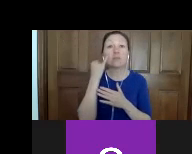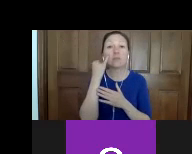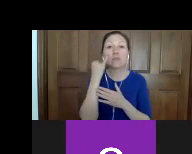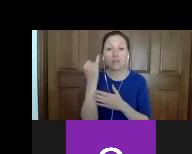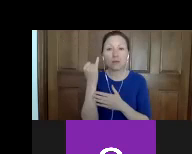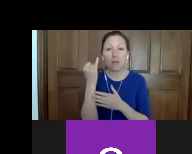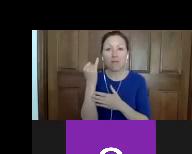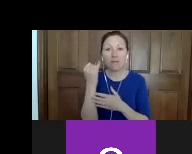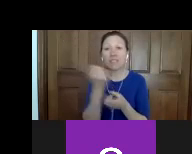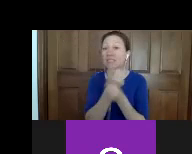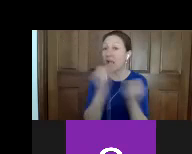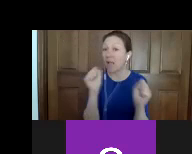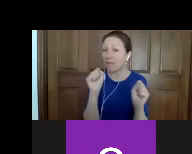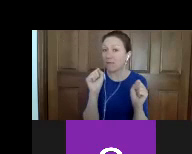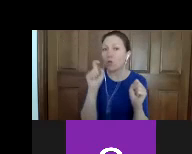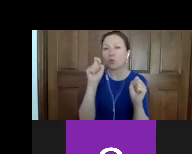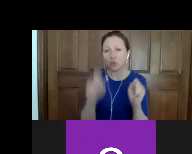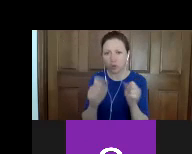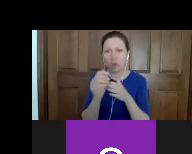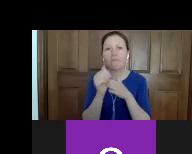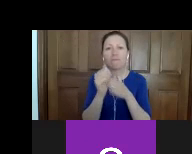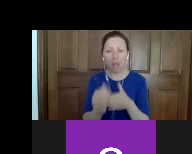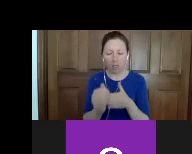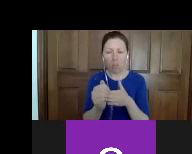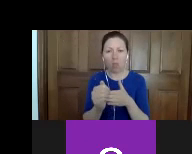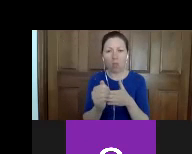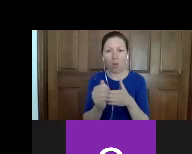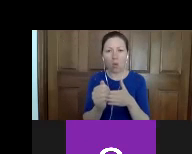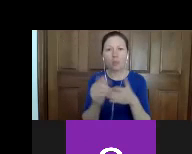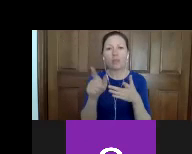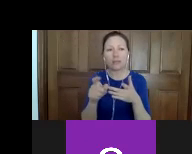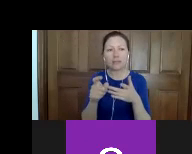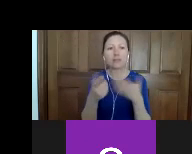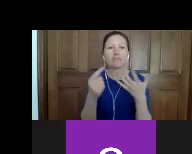chain of command. So if a coworker is making mean spirited jokes, talk to the supervisor.